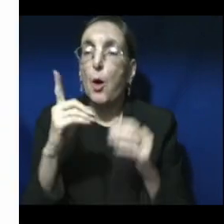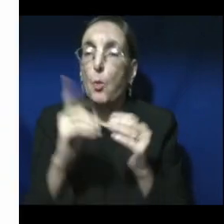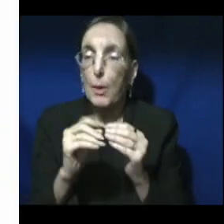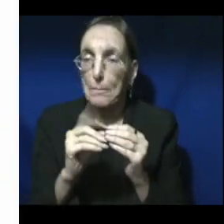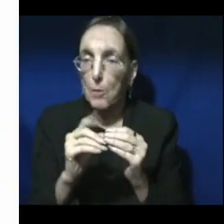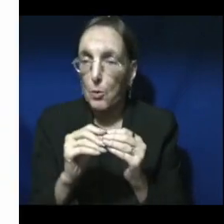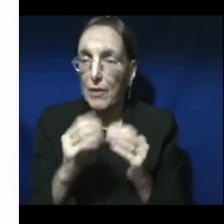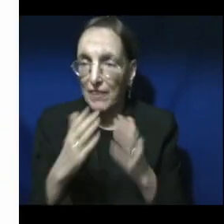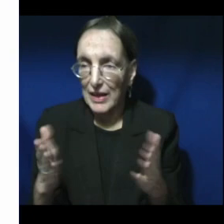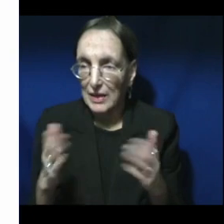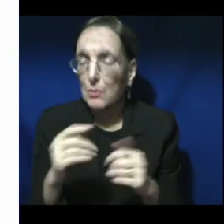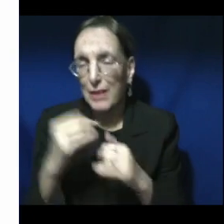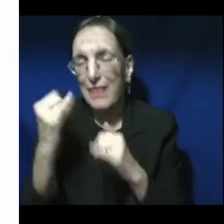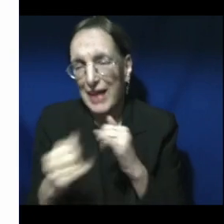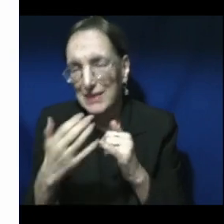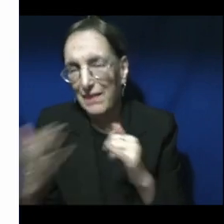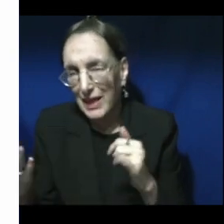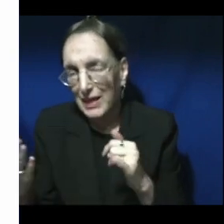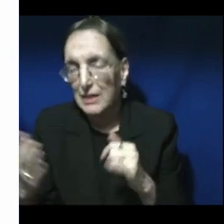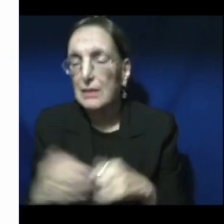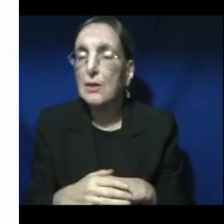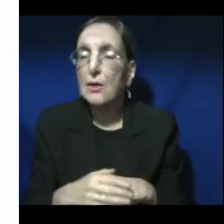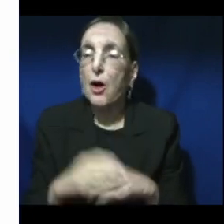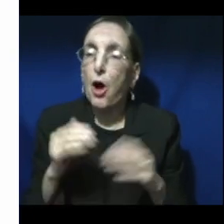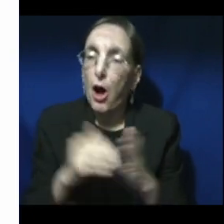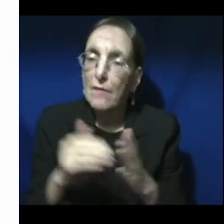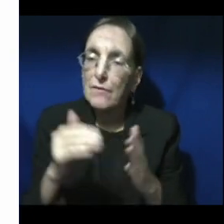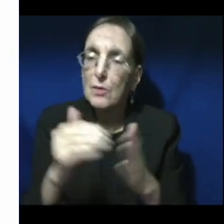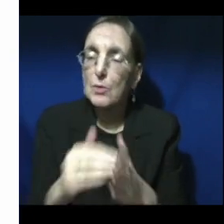here, and that is, look, often we’re stuck in a tough problem. We don’t know what to do. We’re